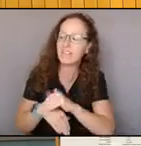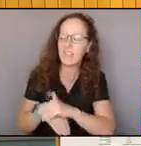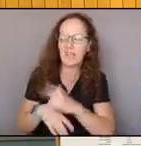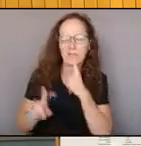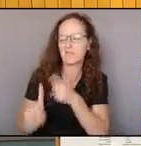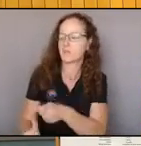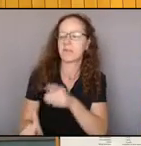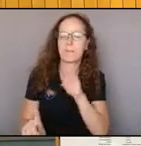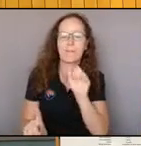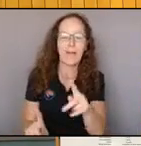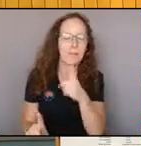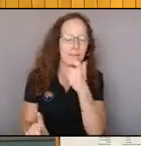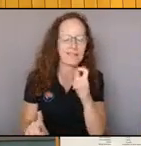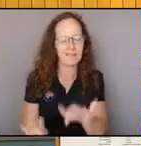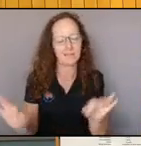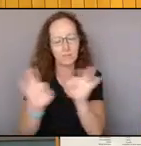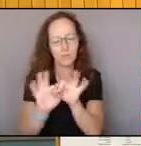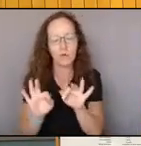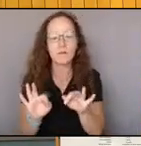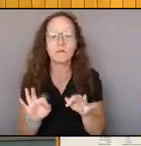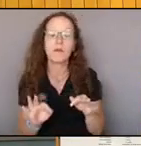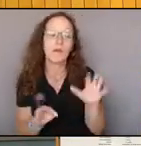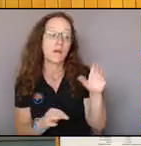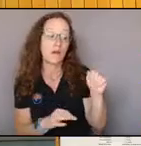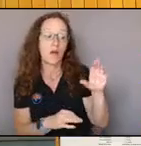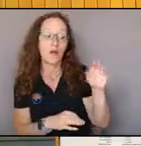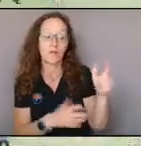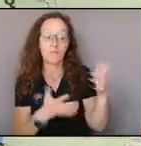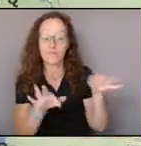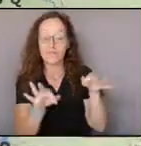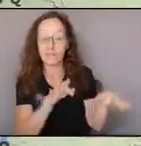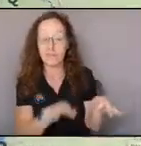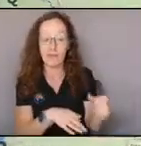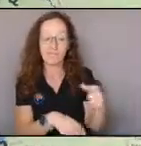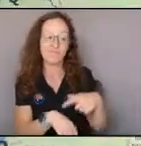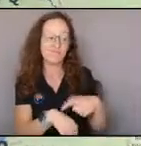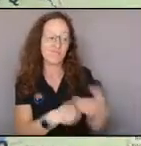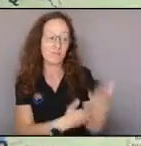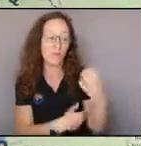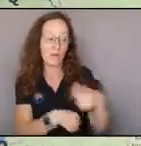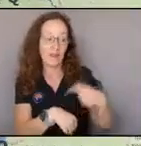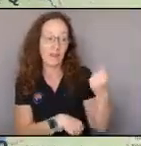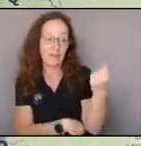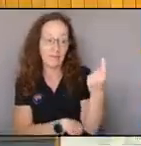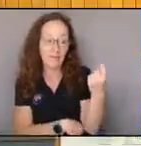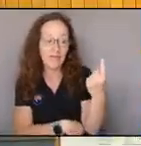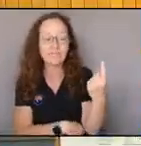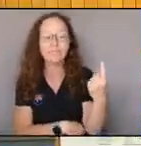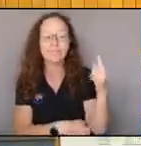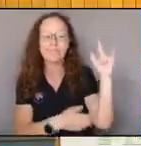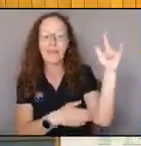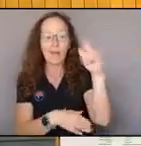AS CARL STATED, AT 1100 TODAY WE LOST OUR AIRCRAFT. WAIT, LET ME SAY THAT DIFFERENTLY. I DON'T WANT ANYBODY TO MISINTERPRET.